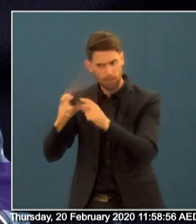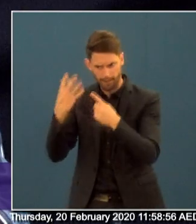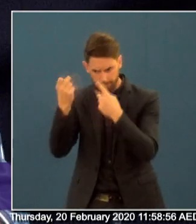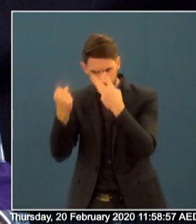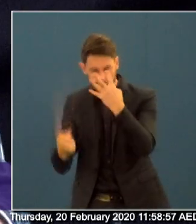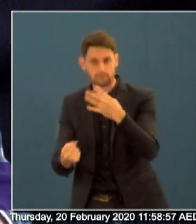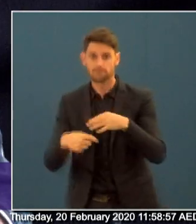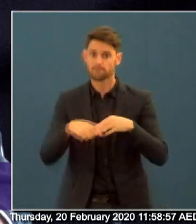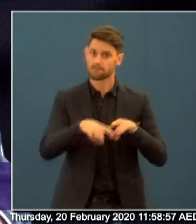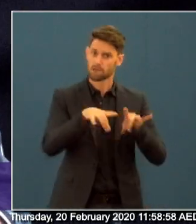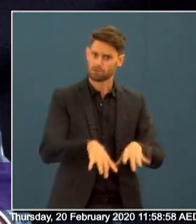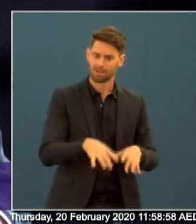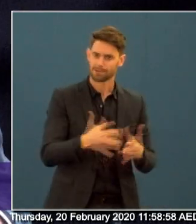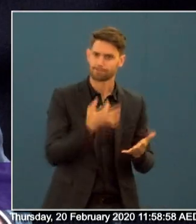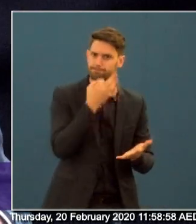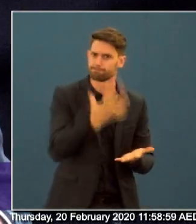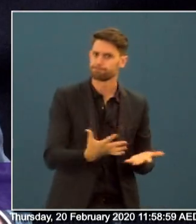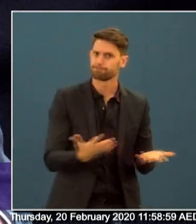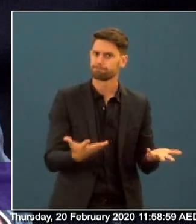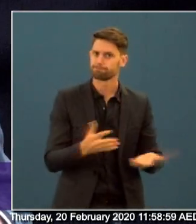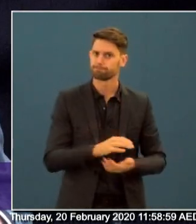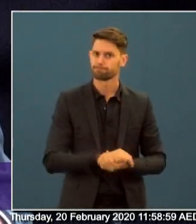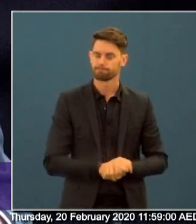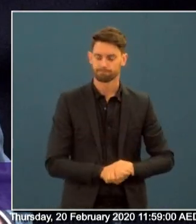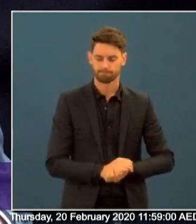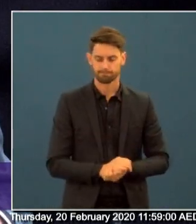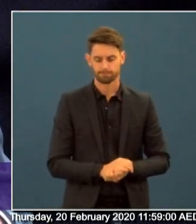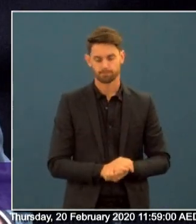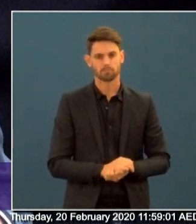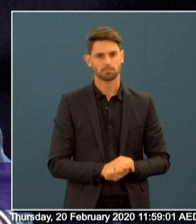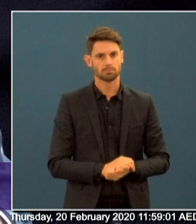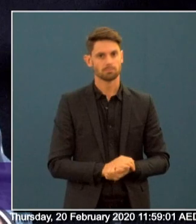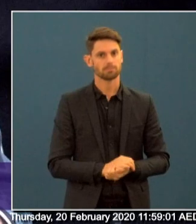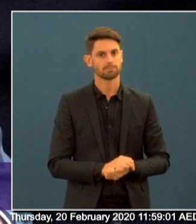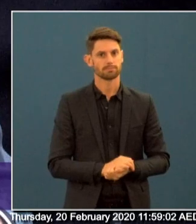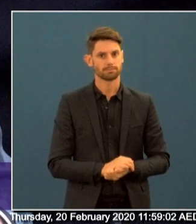My sense is that in the research community the needs